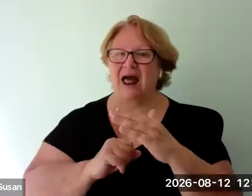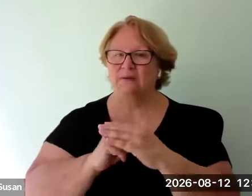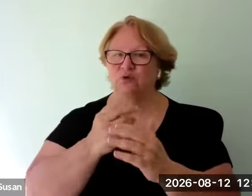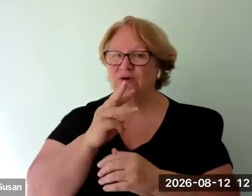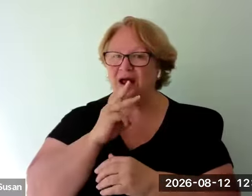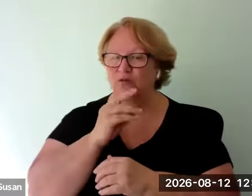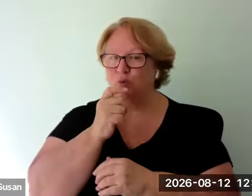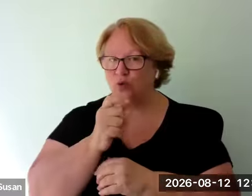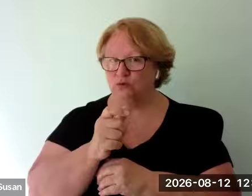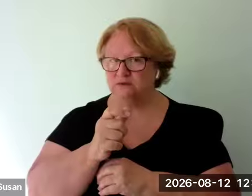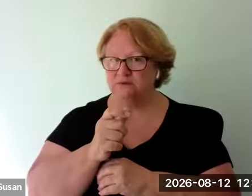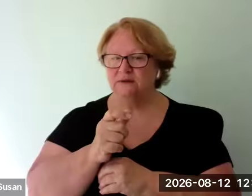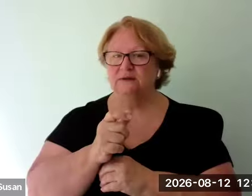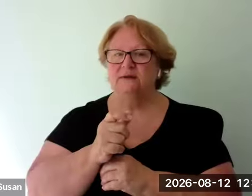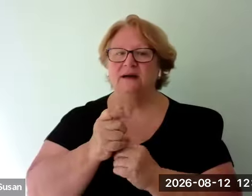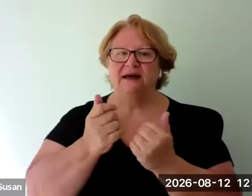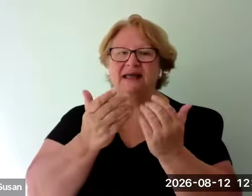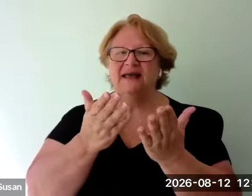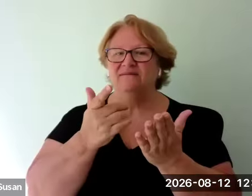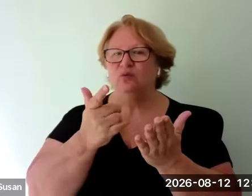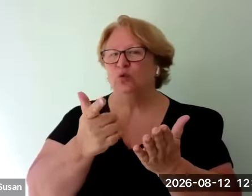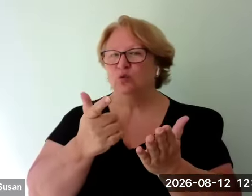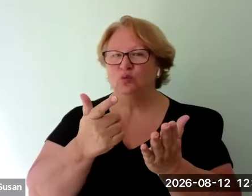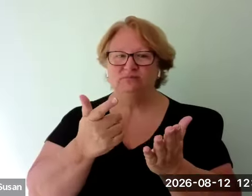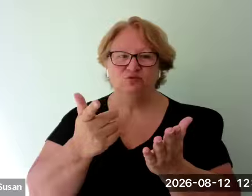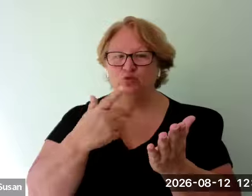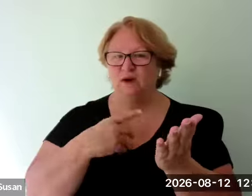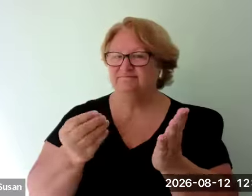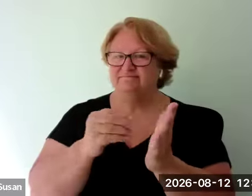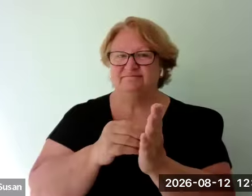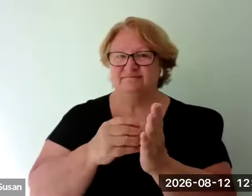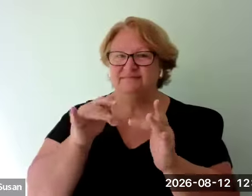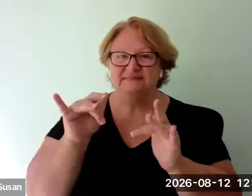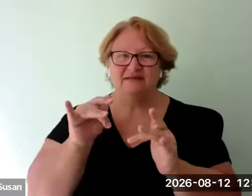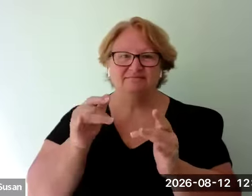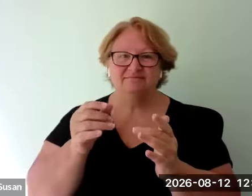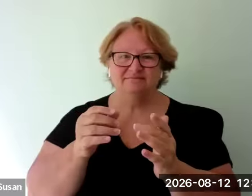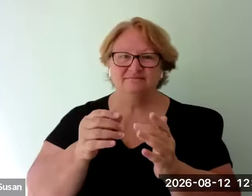review panel as part of the assessment. And so this is up to 300 words. And this can give you the space to add